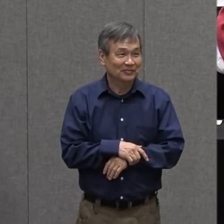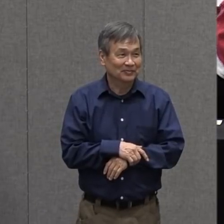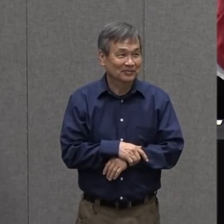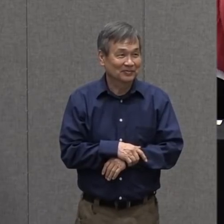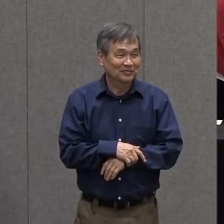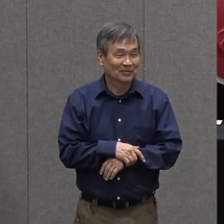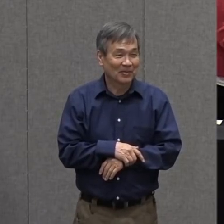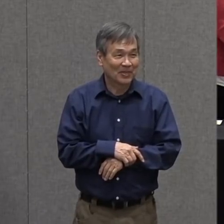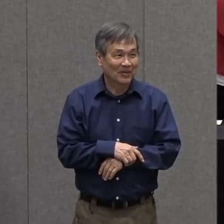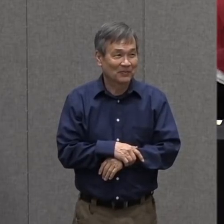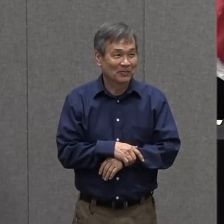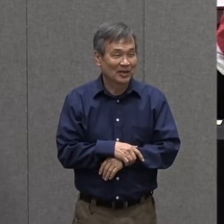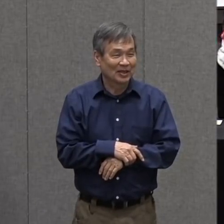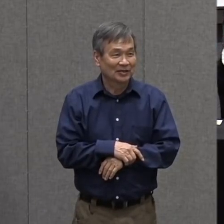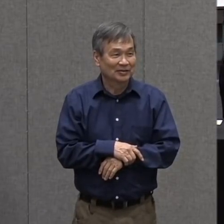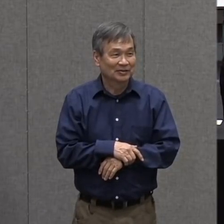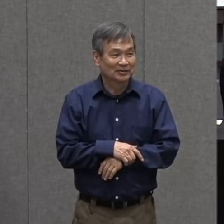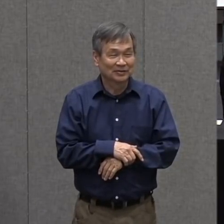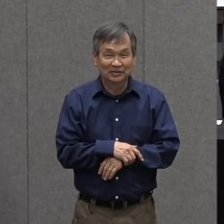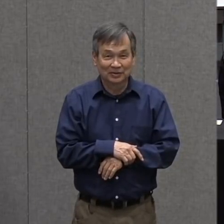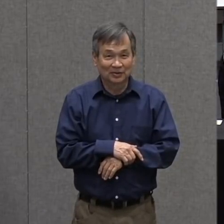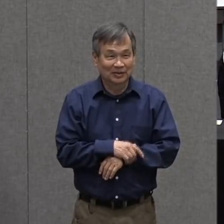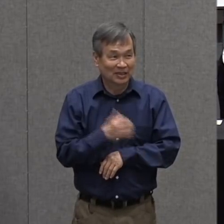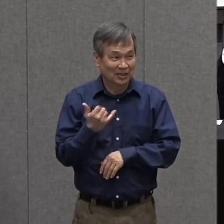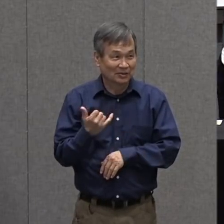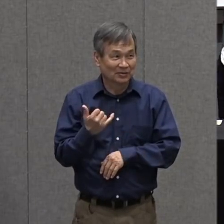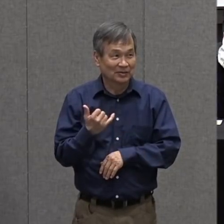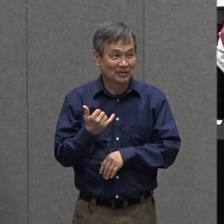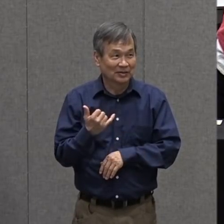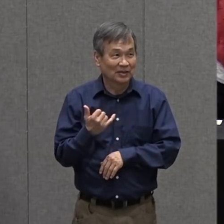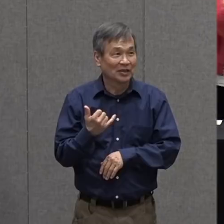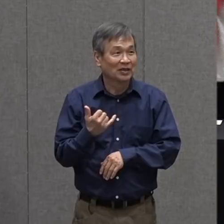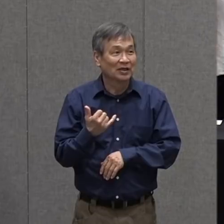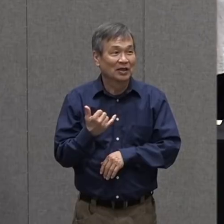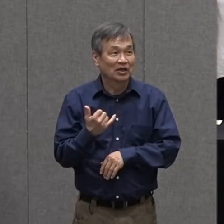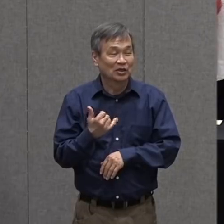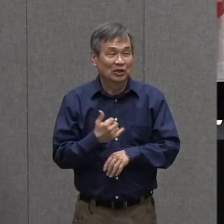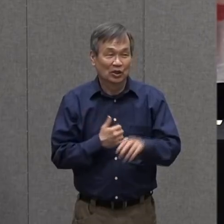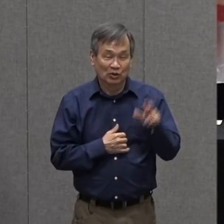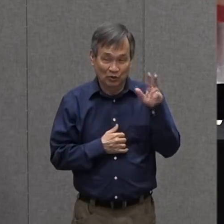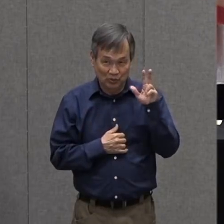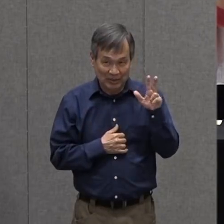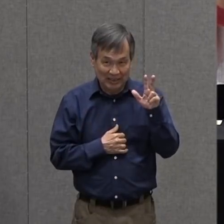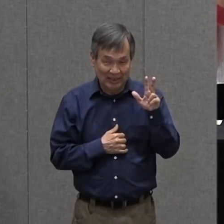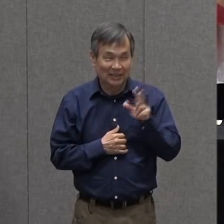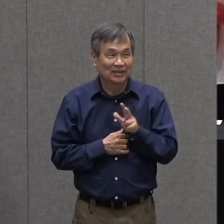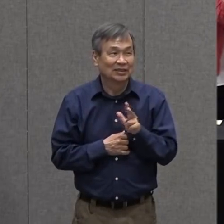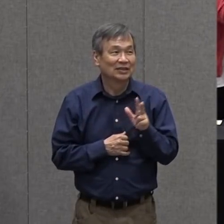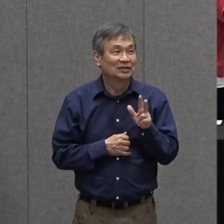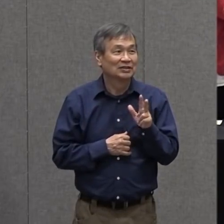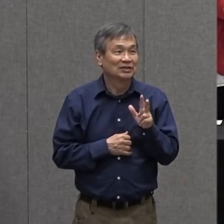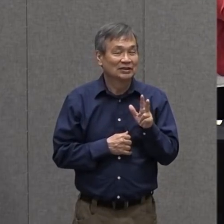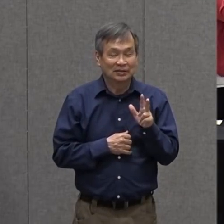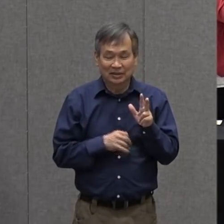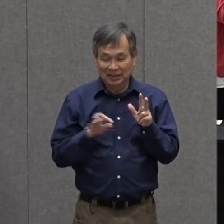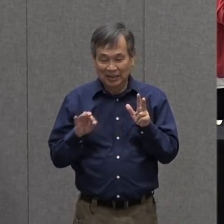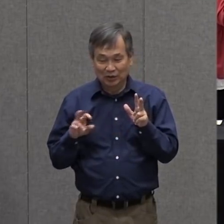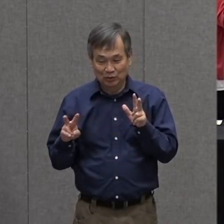Well, you're at 20, so that's good. Okay? Got a three. I've got 92.